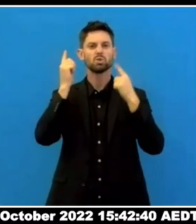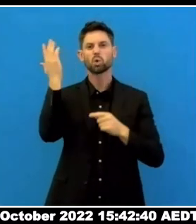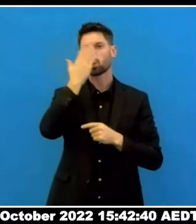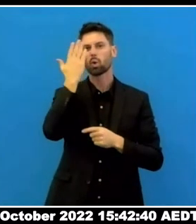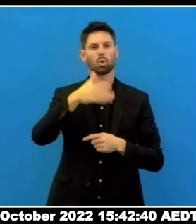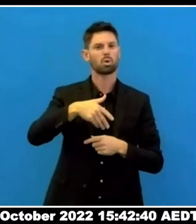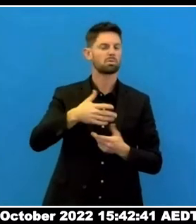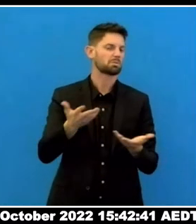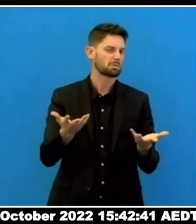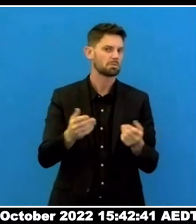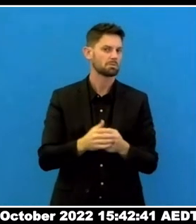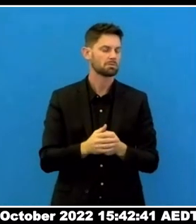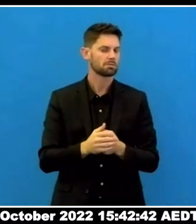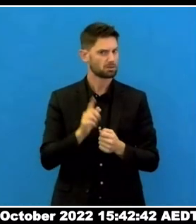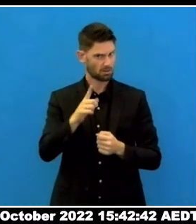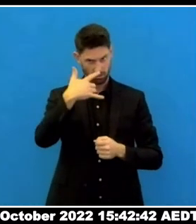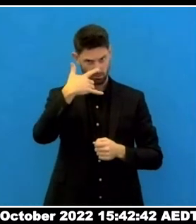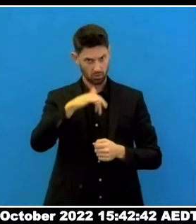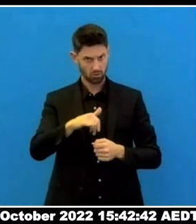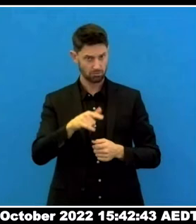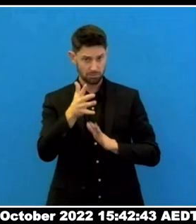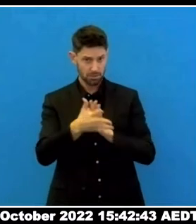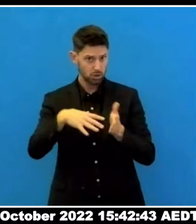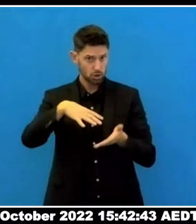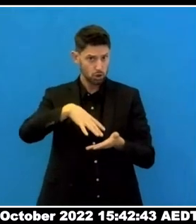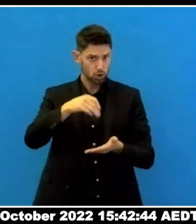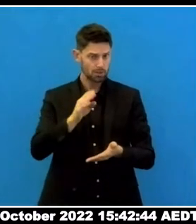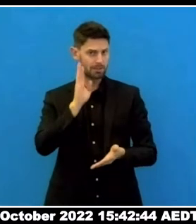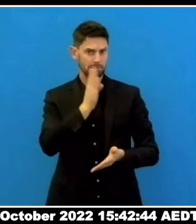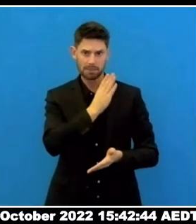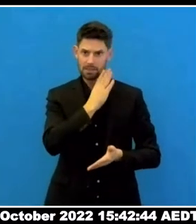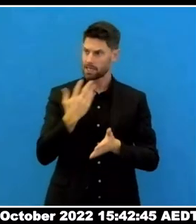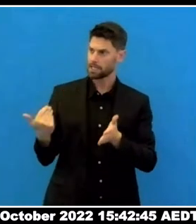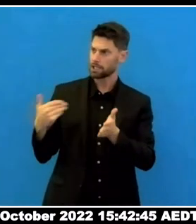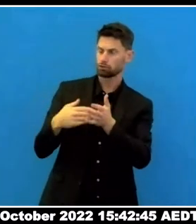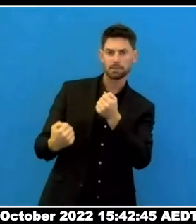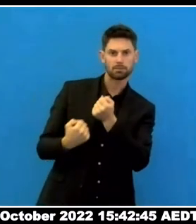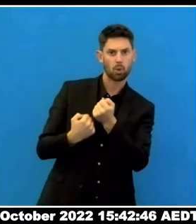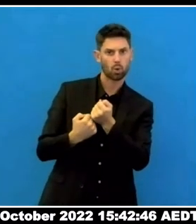Unfortunately, those students are missing to be recognized